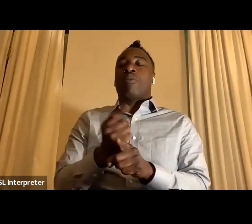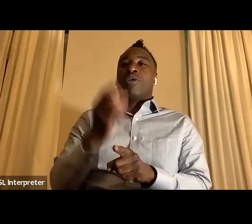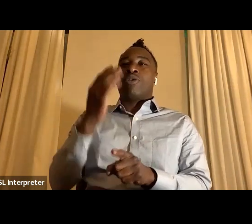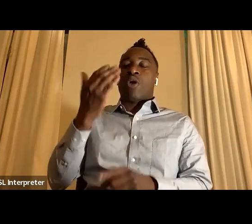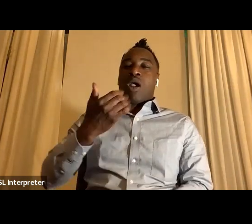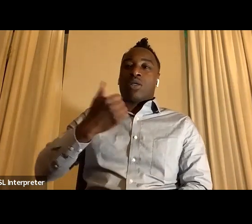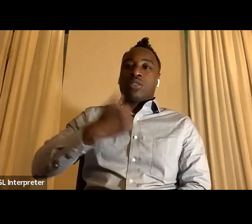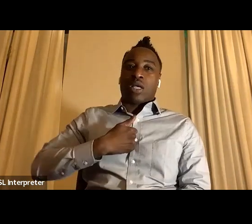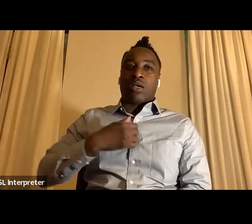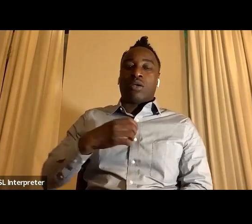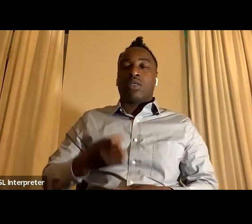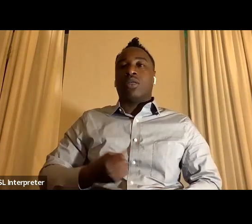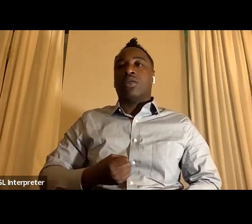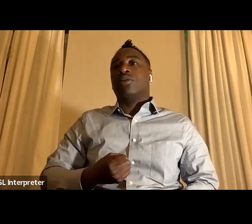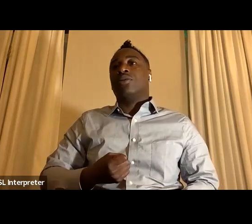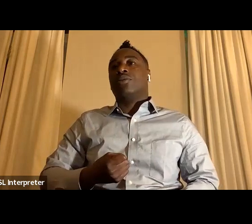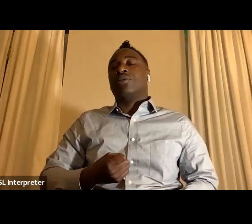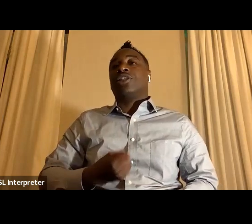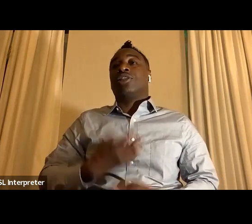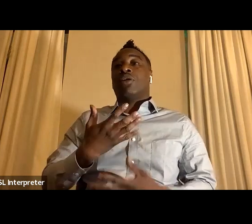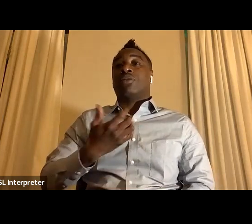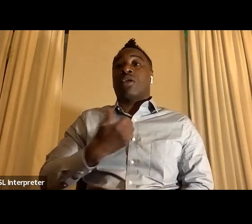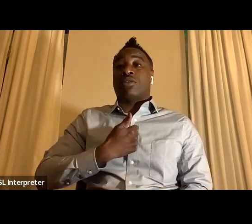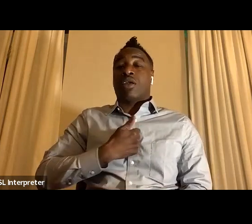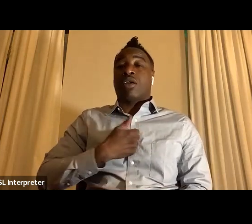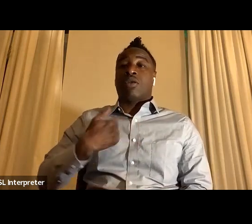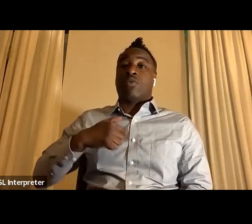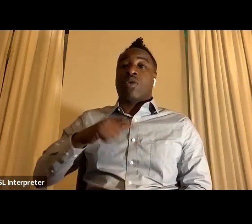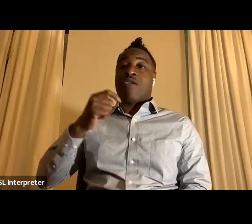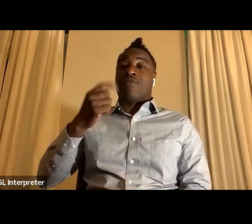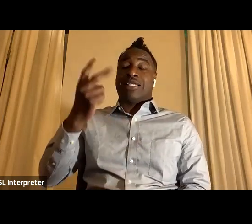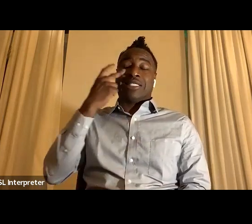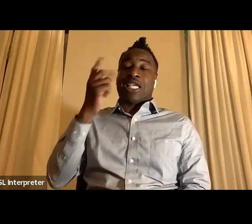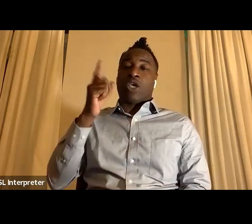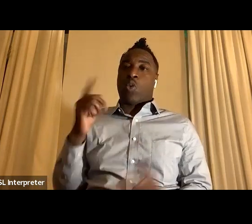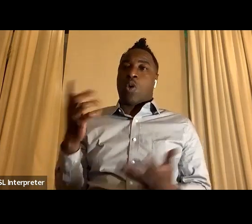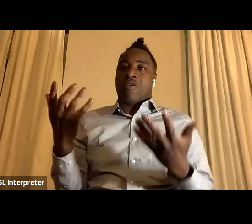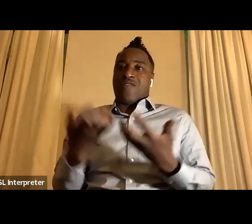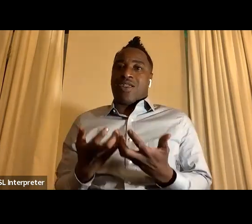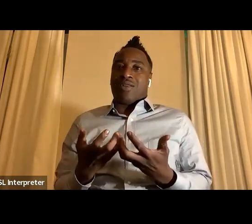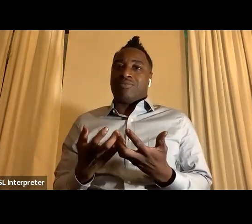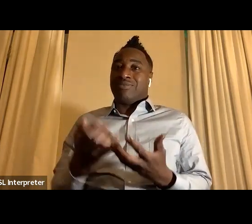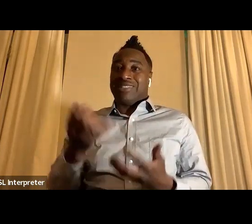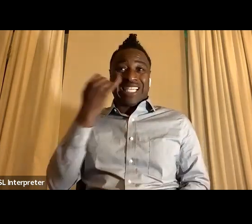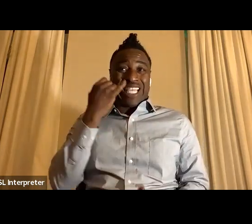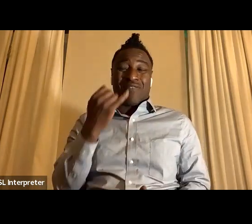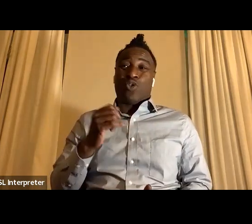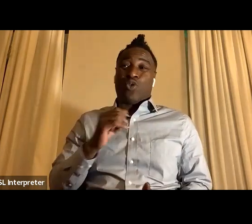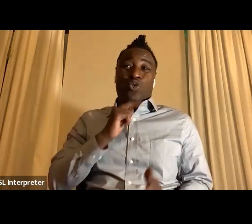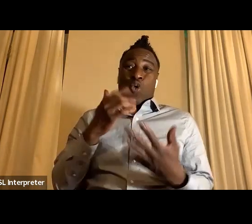we have to see where we fall in our community and unless you have a clear outline of that, it can be sometimes cloudy